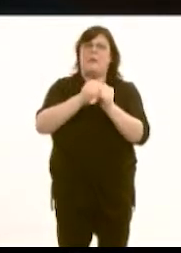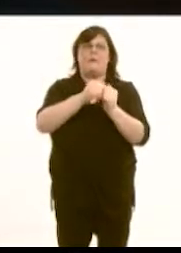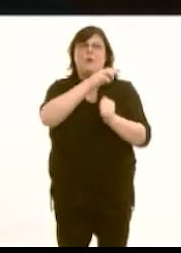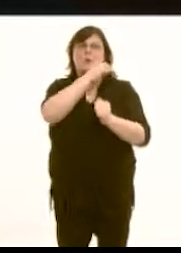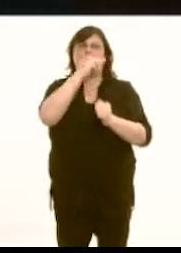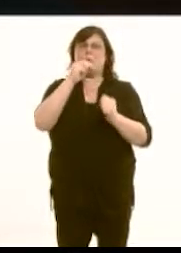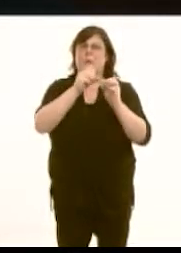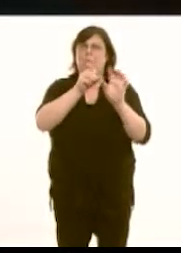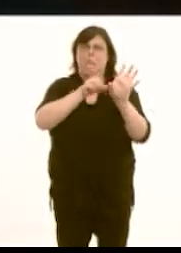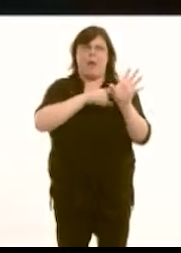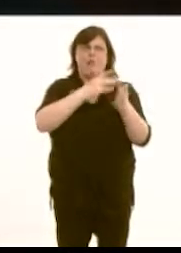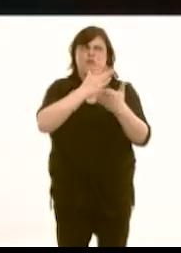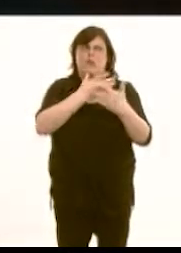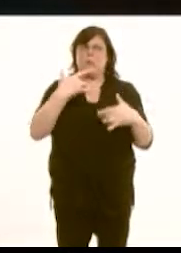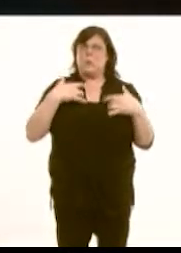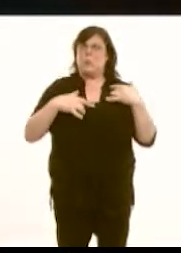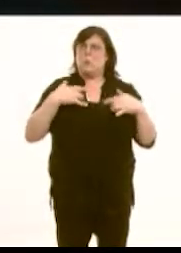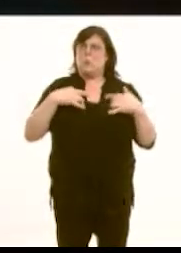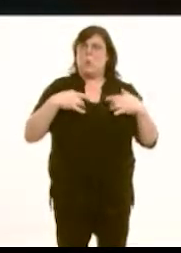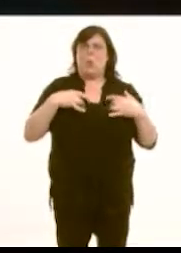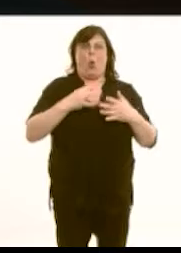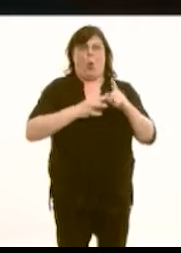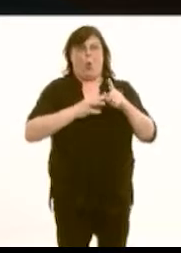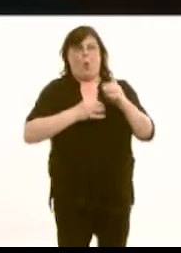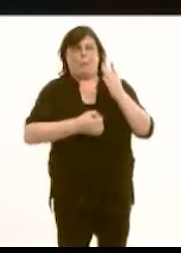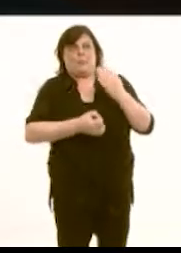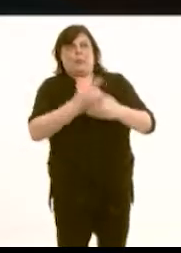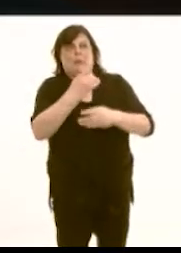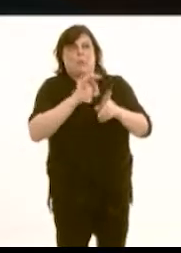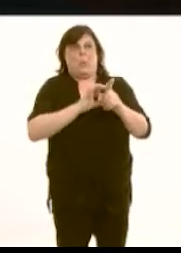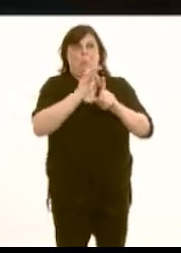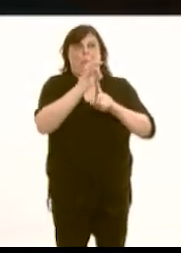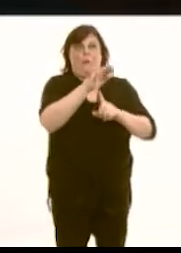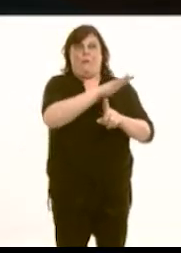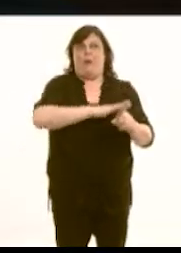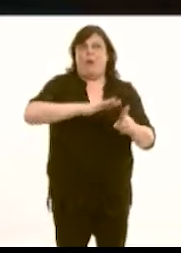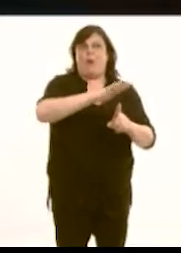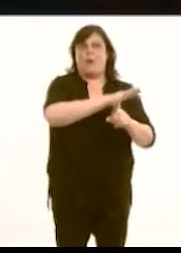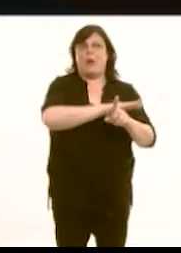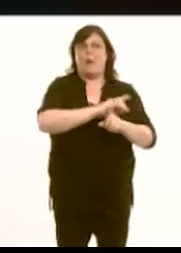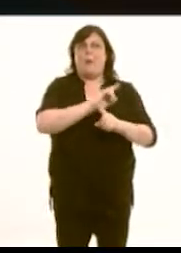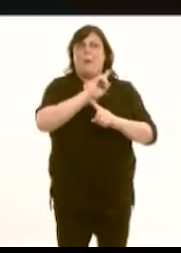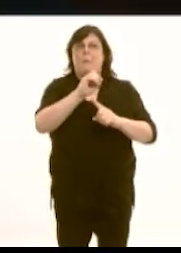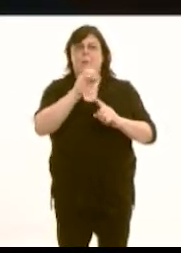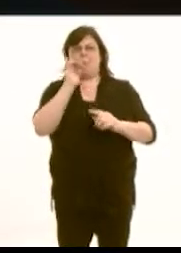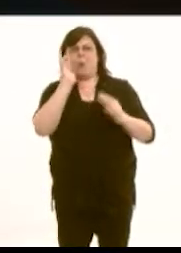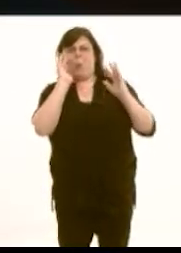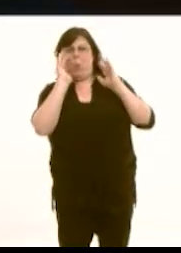There are concerns, however, that the Welsh Governmentís proposed forced merger of local